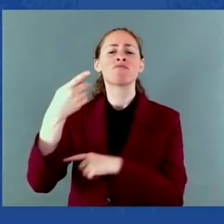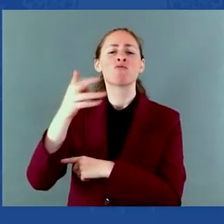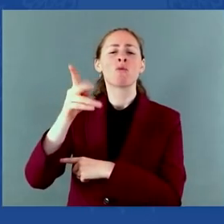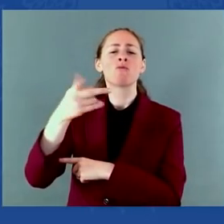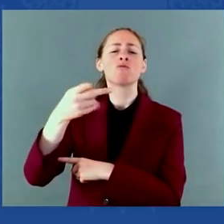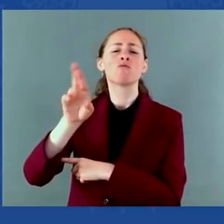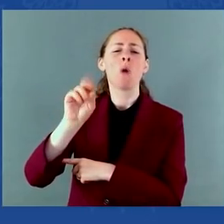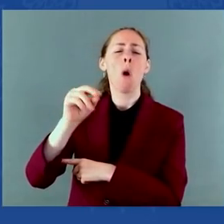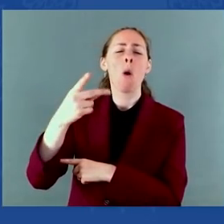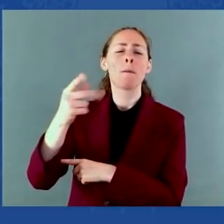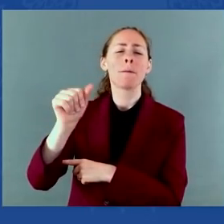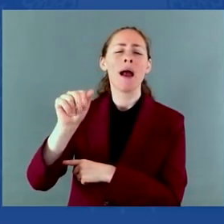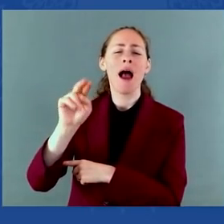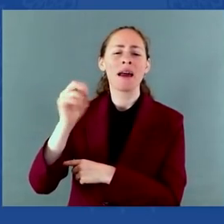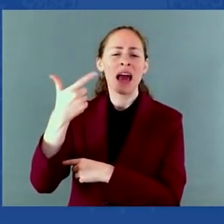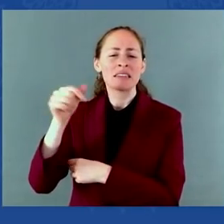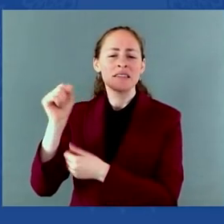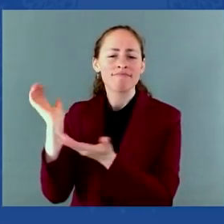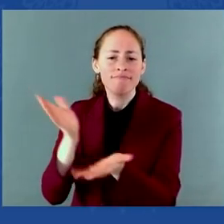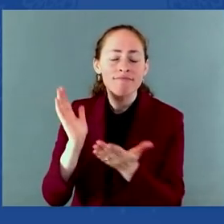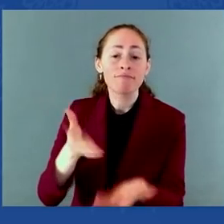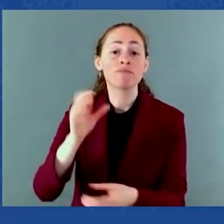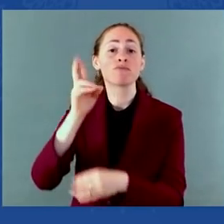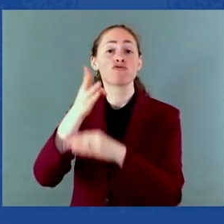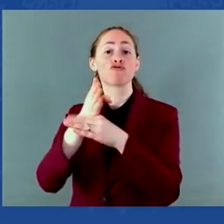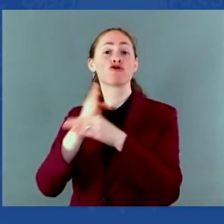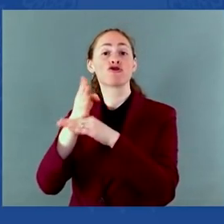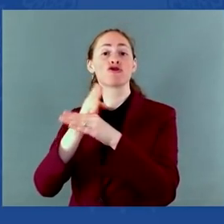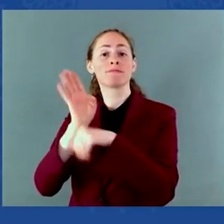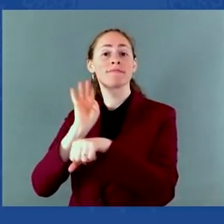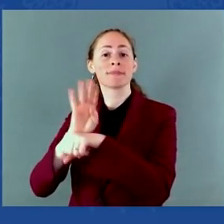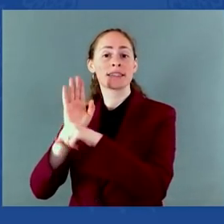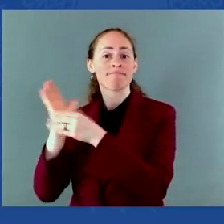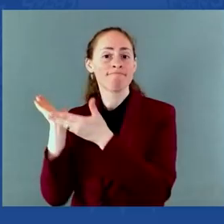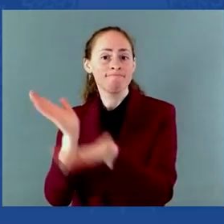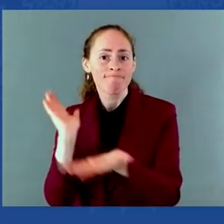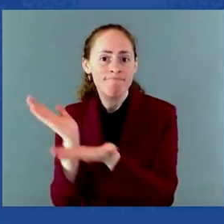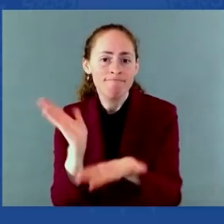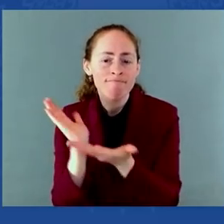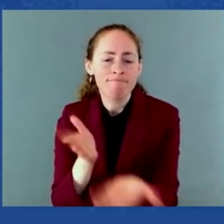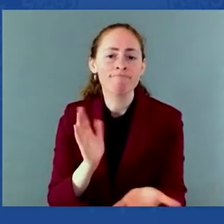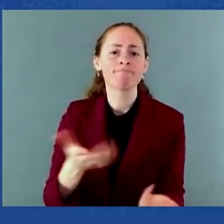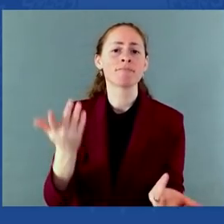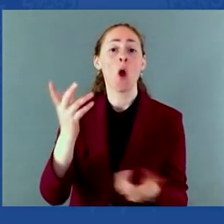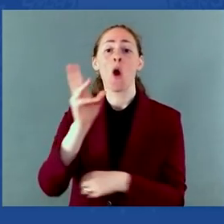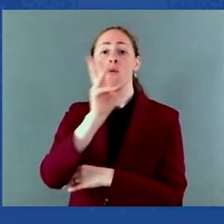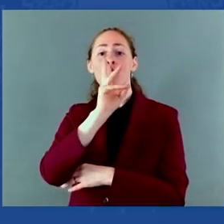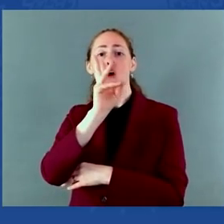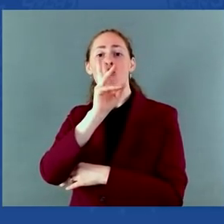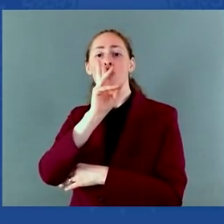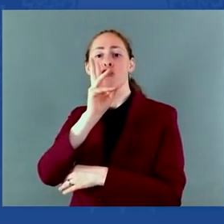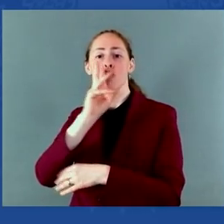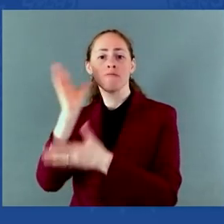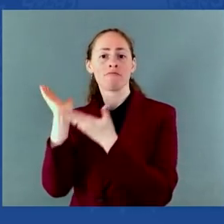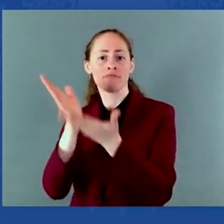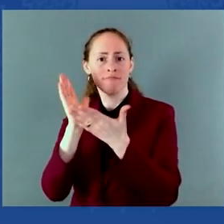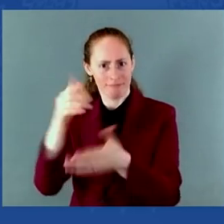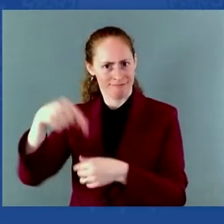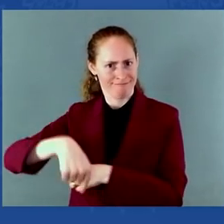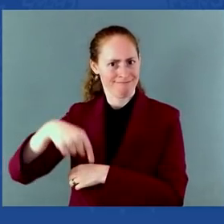School buses, waste water trucks cross it every day. It's essential to the Woodstock Fire station about a quarter mile away.